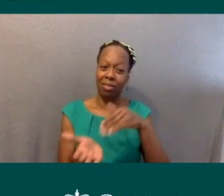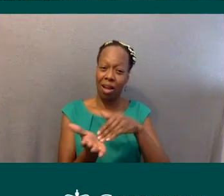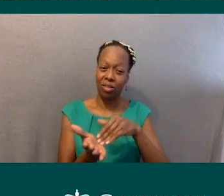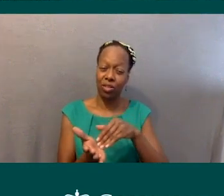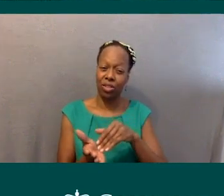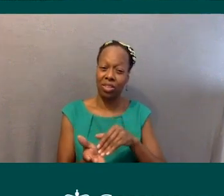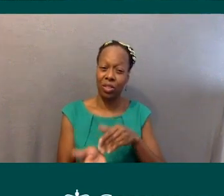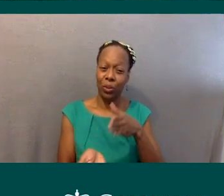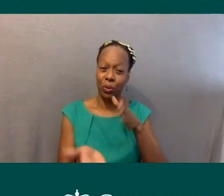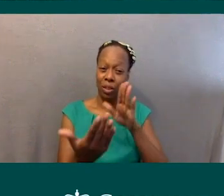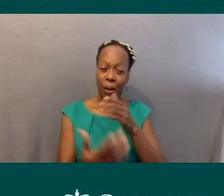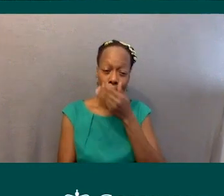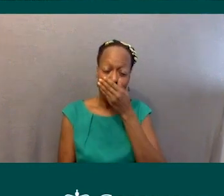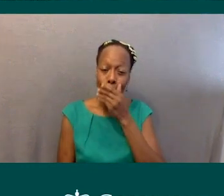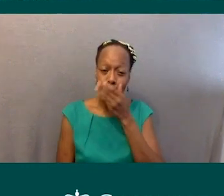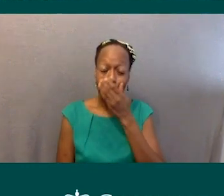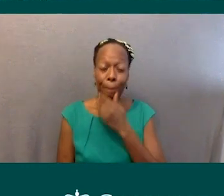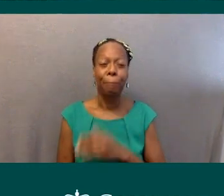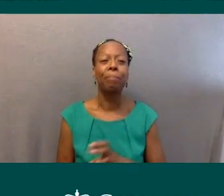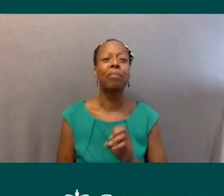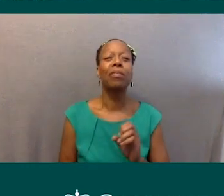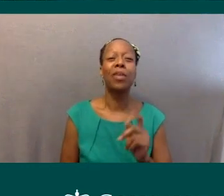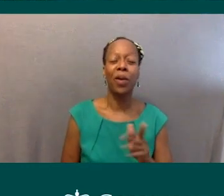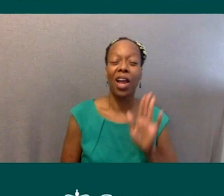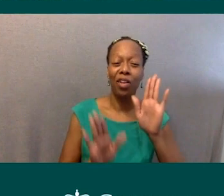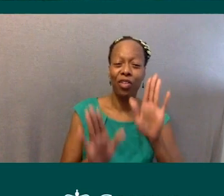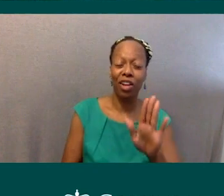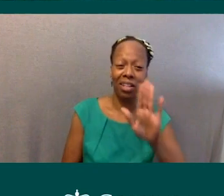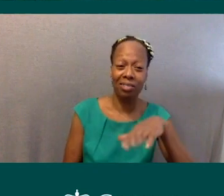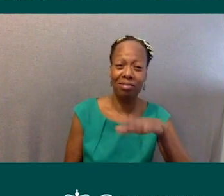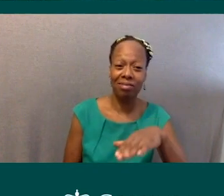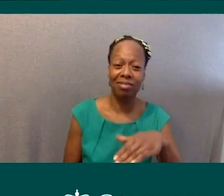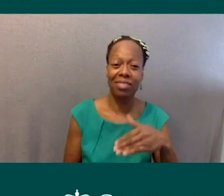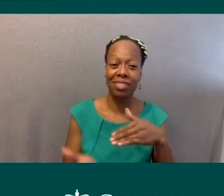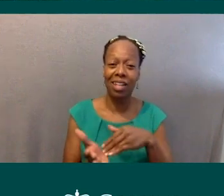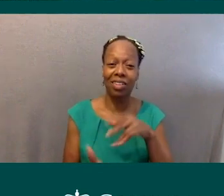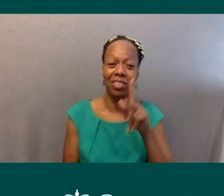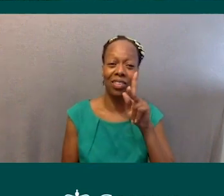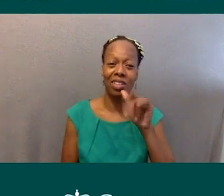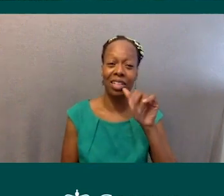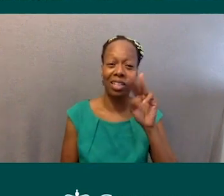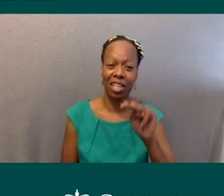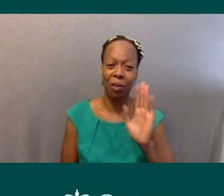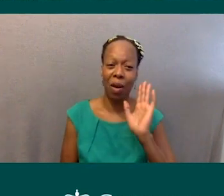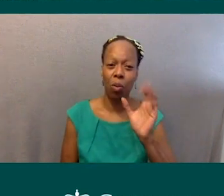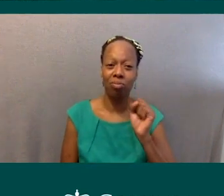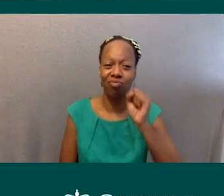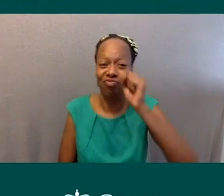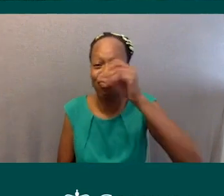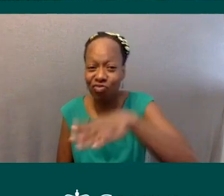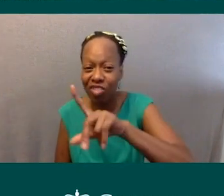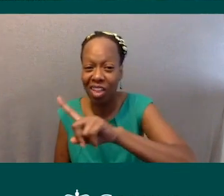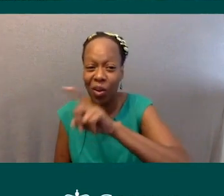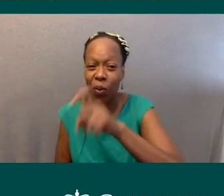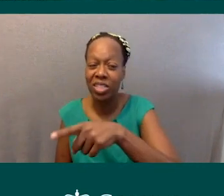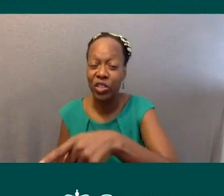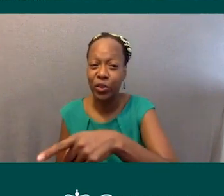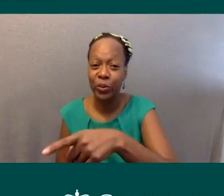So that's a great thing, so obviously Dr. Kim, if we can get you back on as well, we will throw that question over to you.